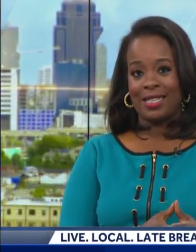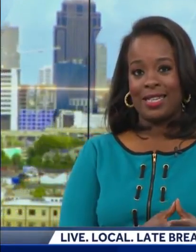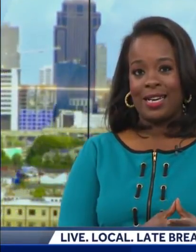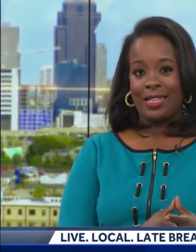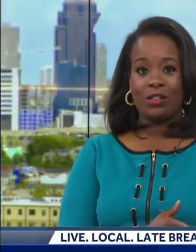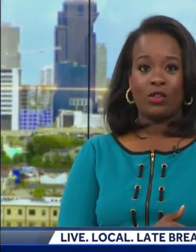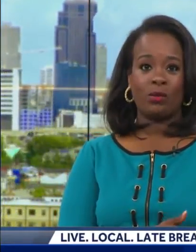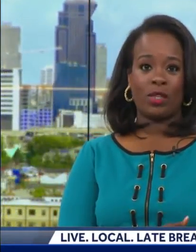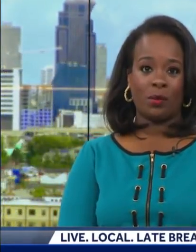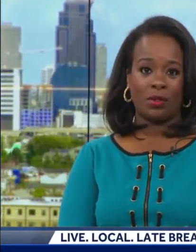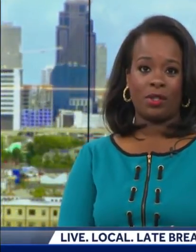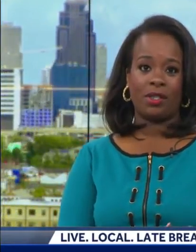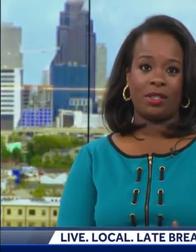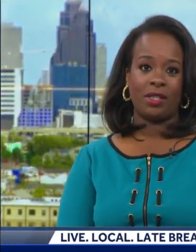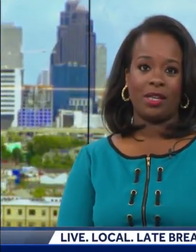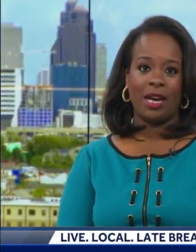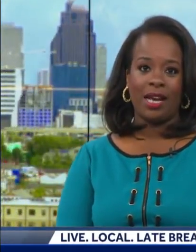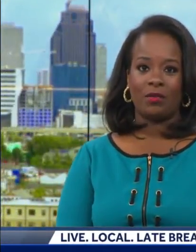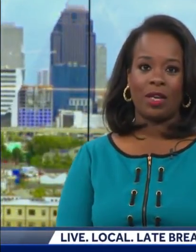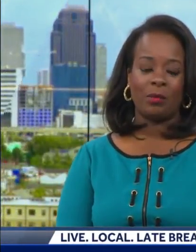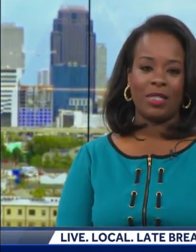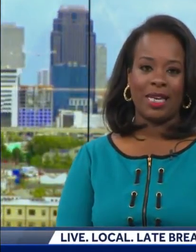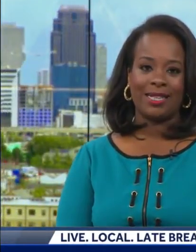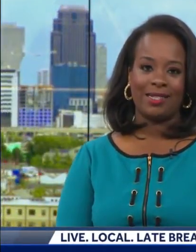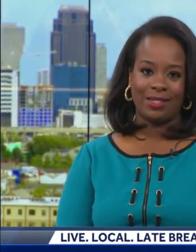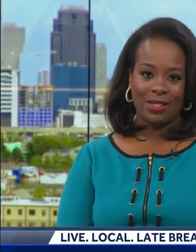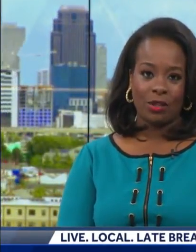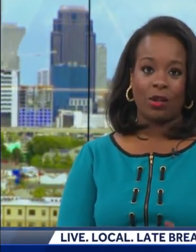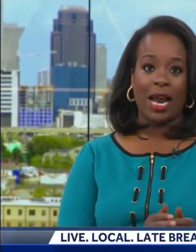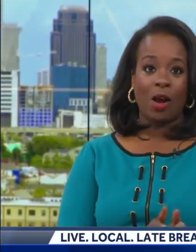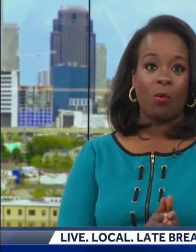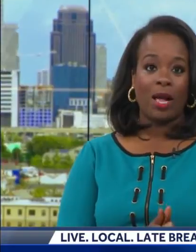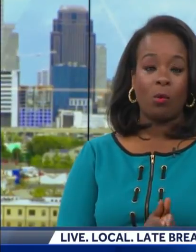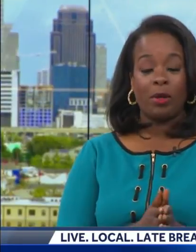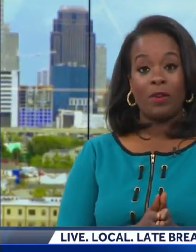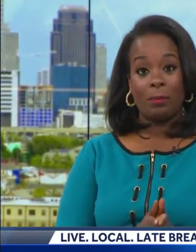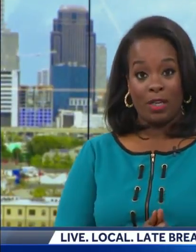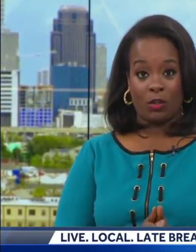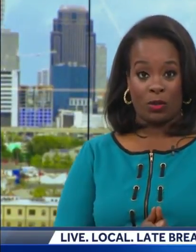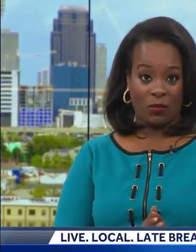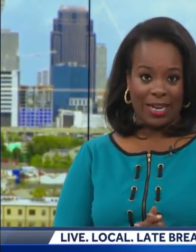GOVERNOR EDWARDS IS REMINDING EVERYONE OF WHO IS ELIGIBLE